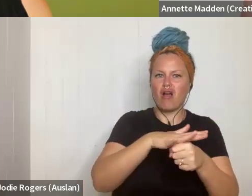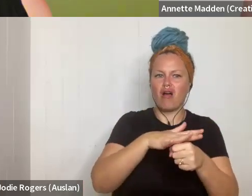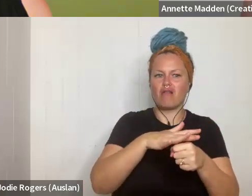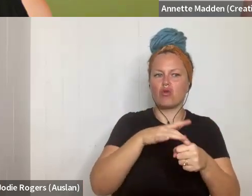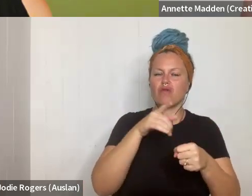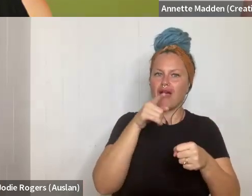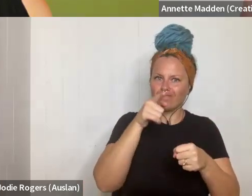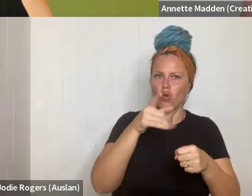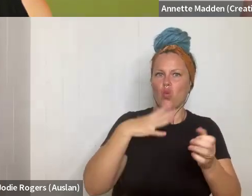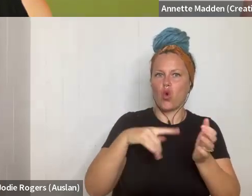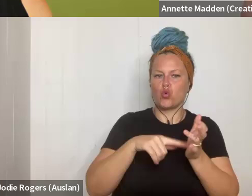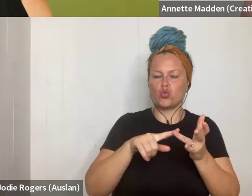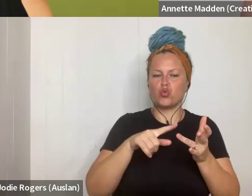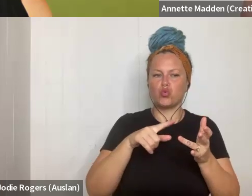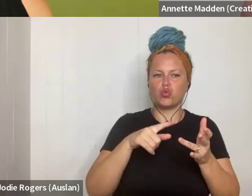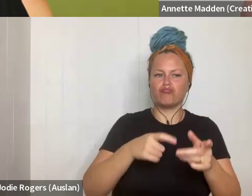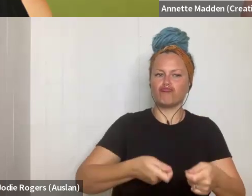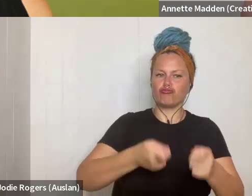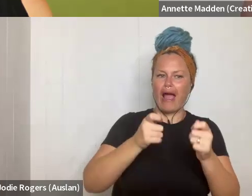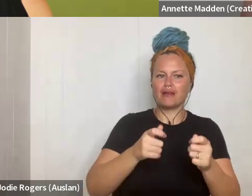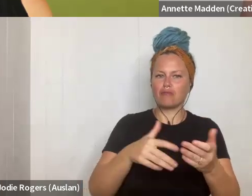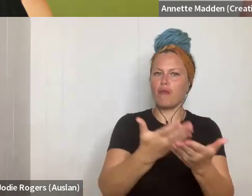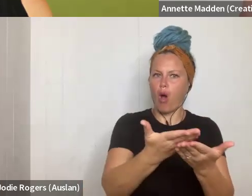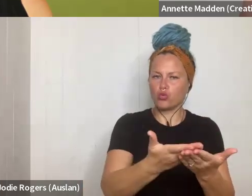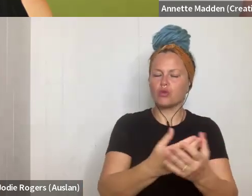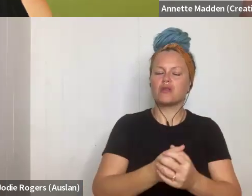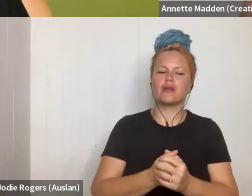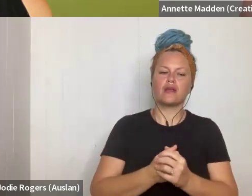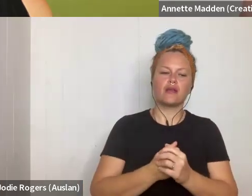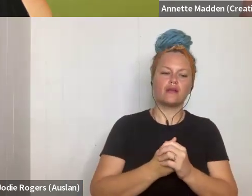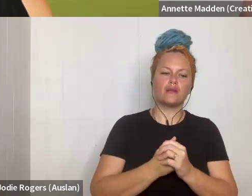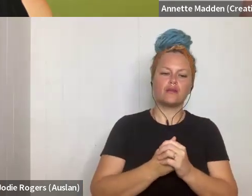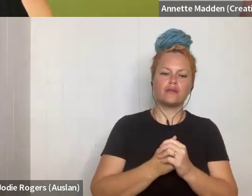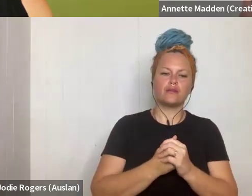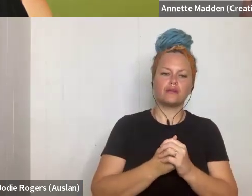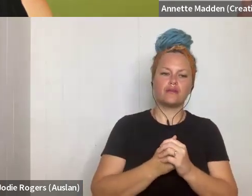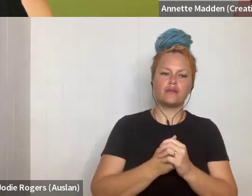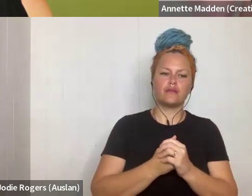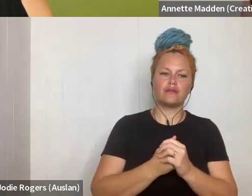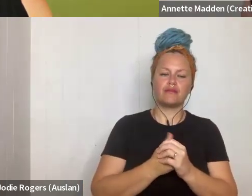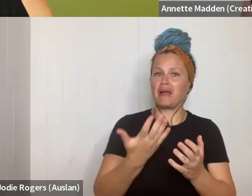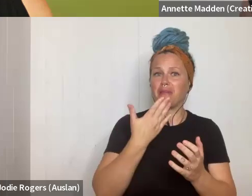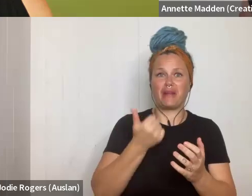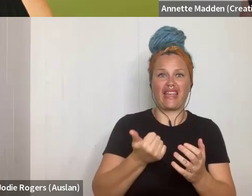What is the critical focus area over that two-year period that you